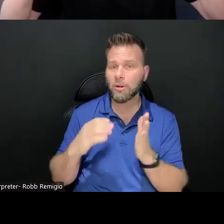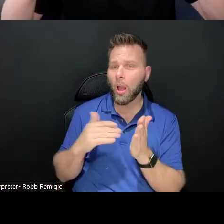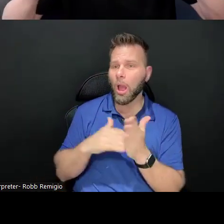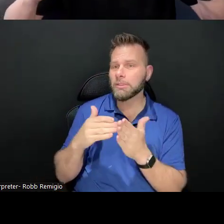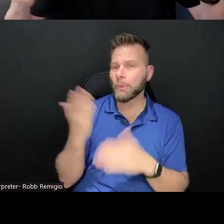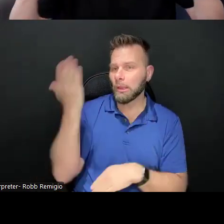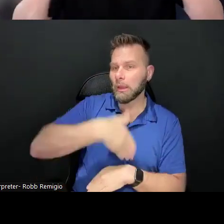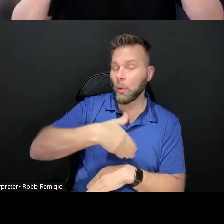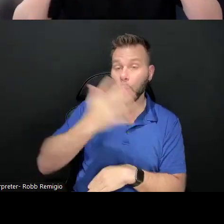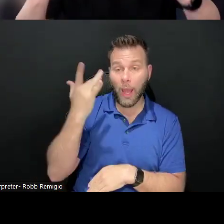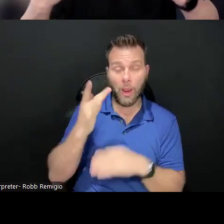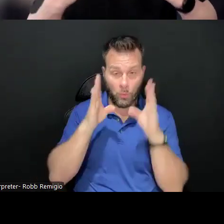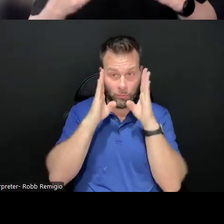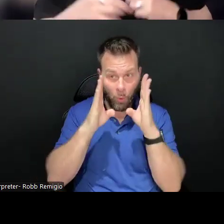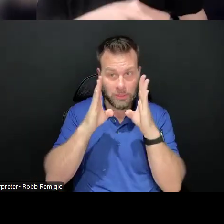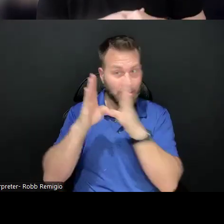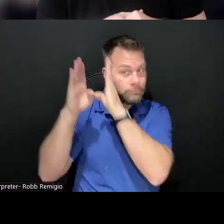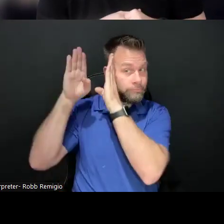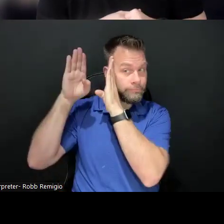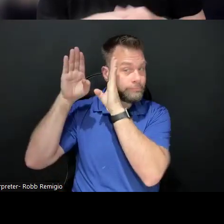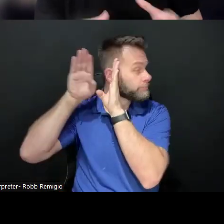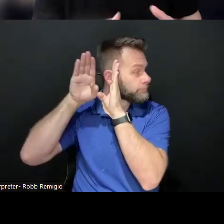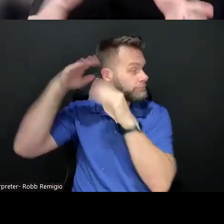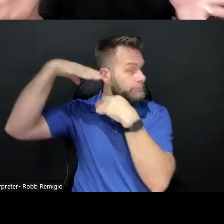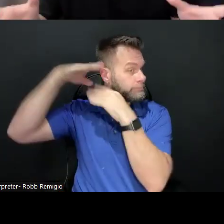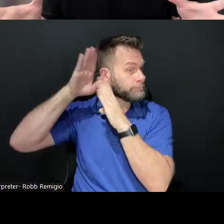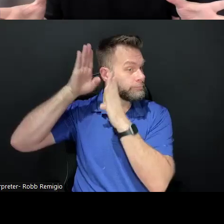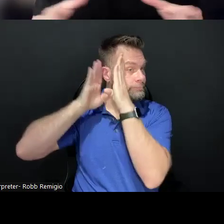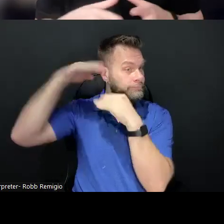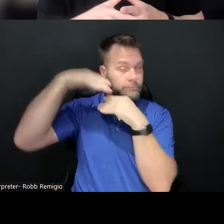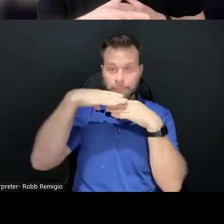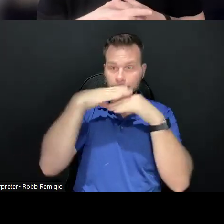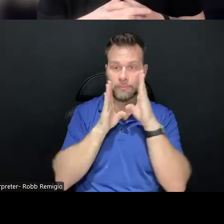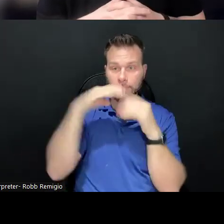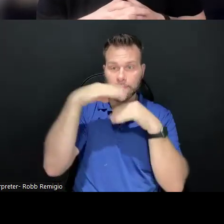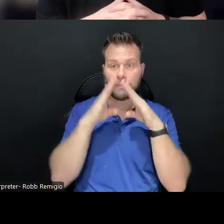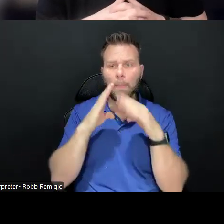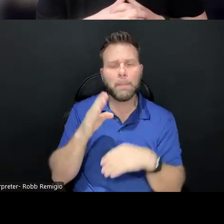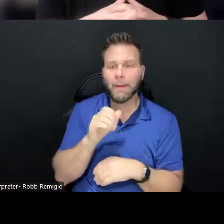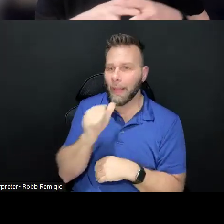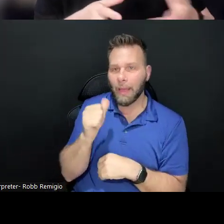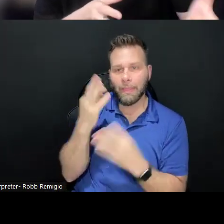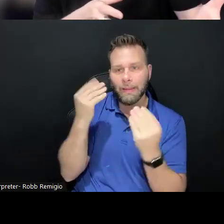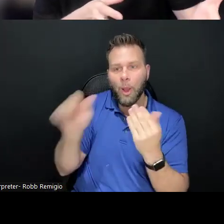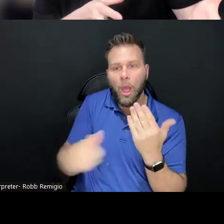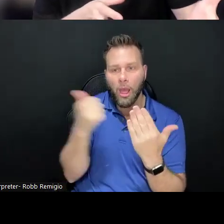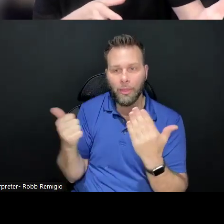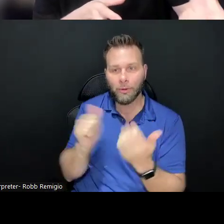communication, and it is something we often forget. We are so focused on hearing and speaking that we forget these alternate methods of